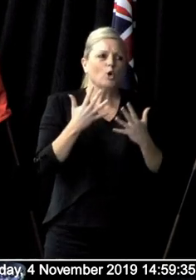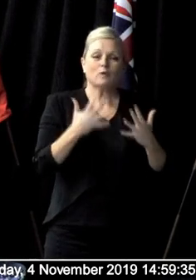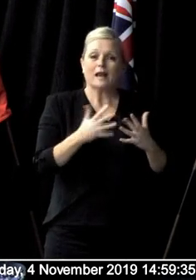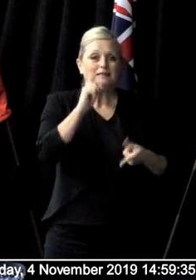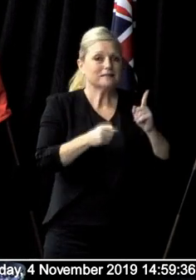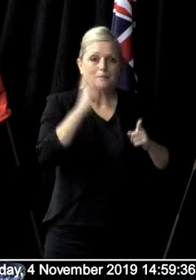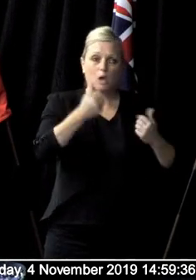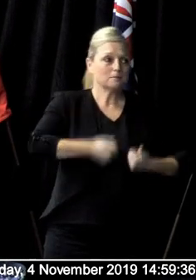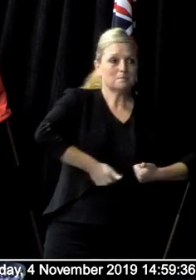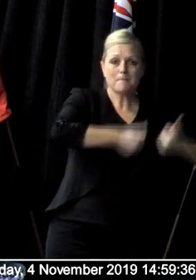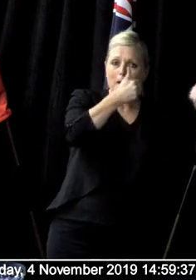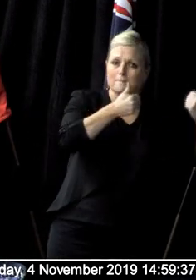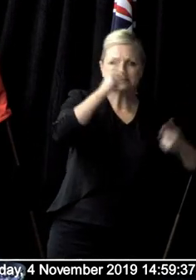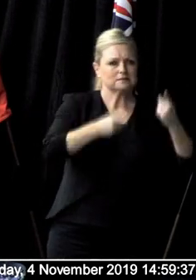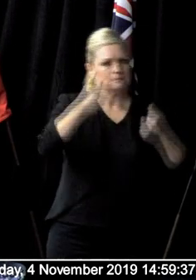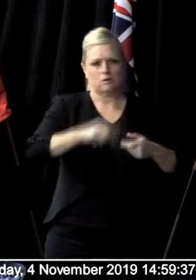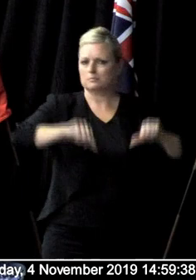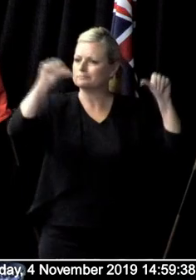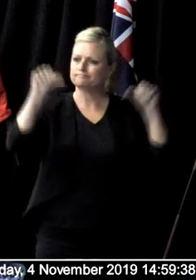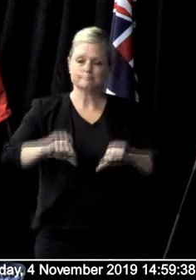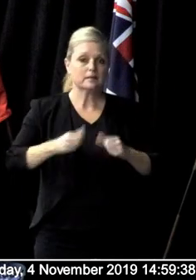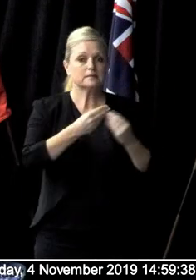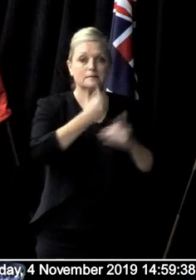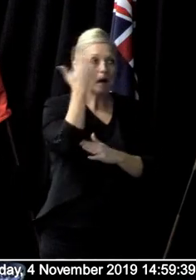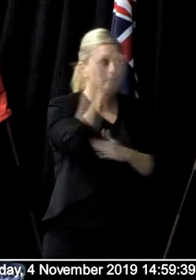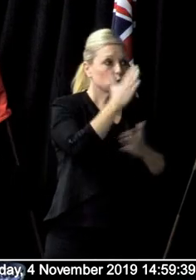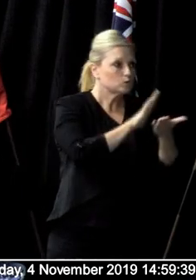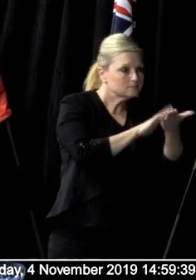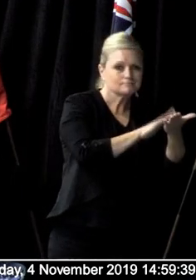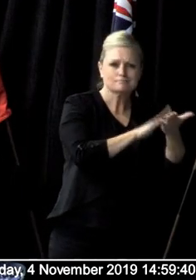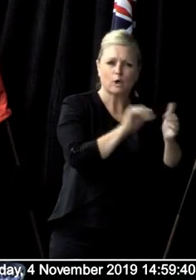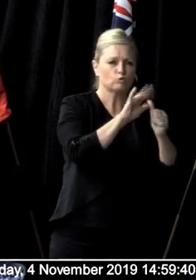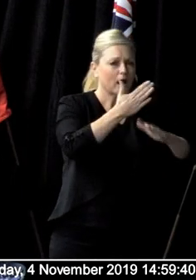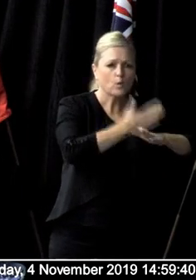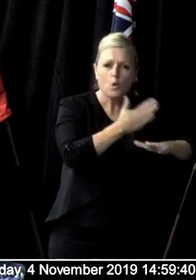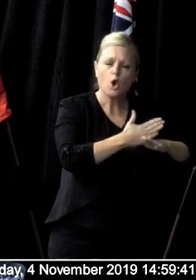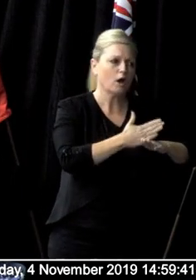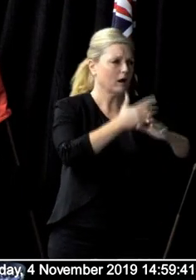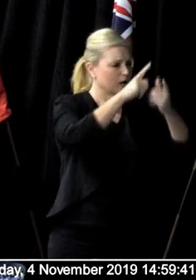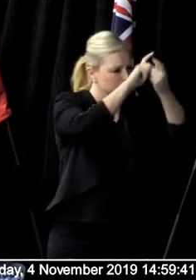So there are some schools doing amazing work in, you know – you know,